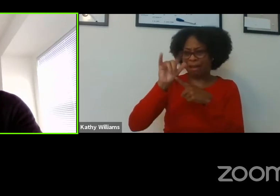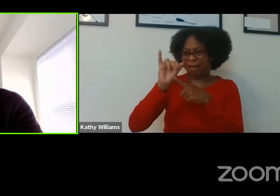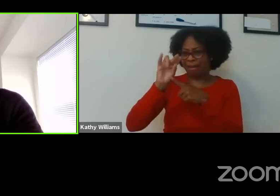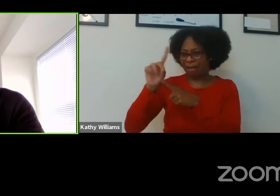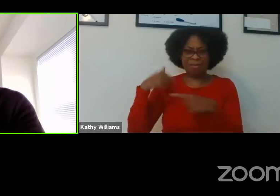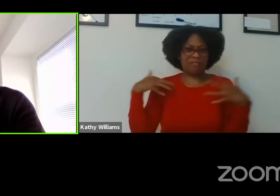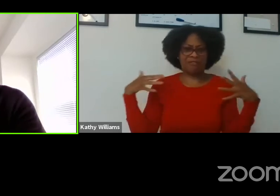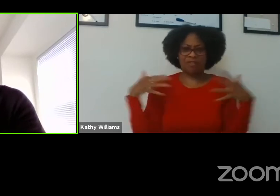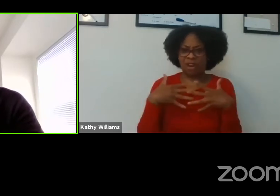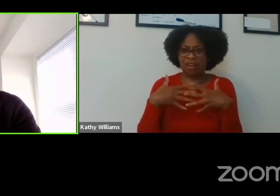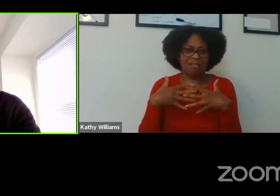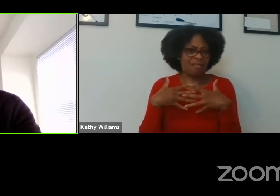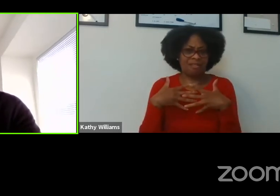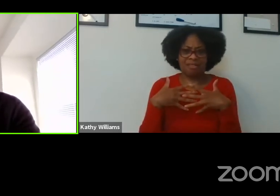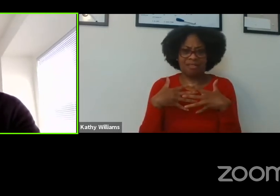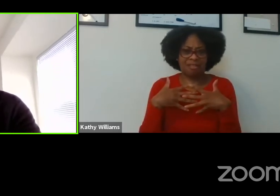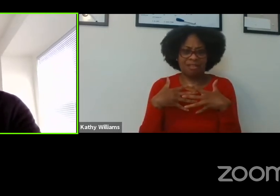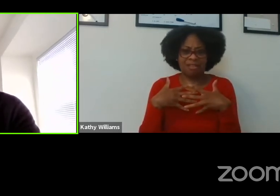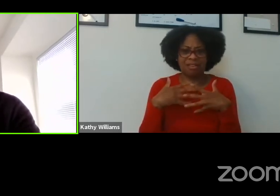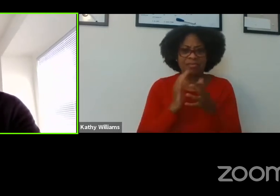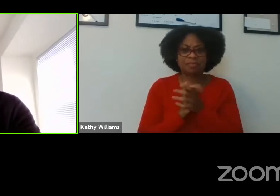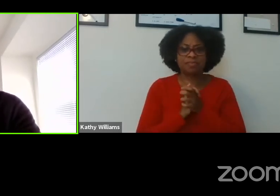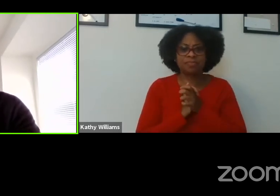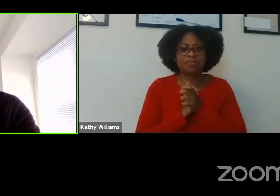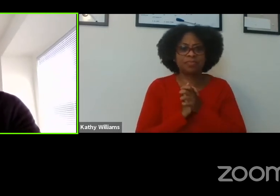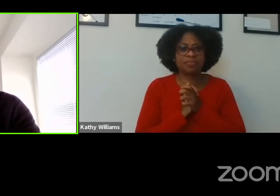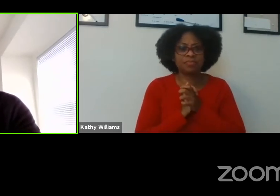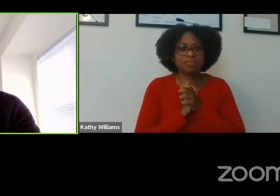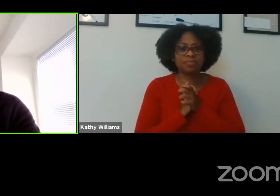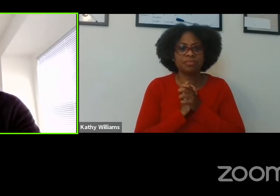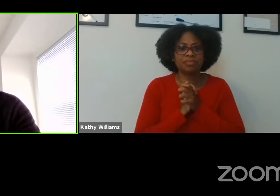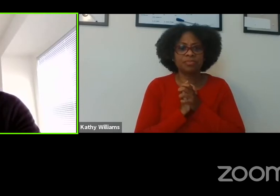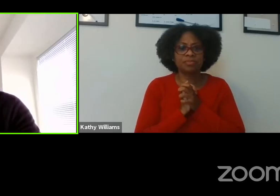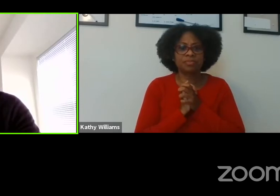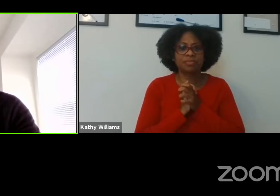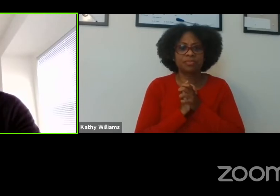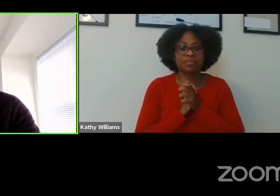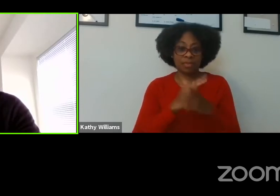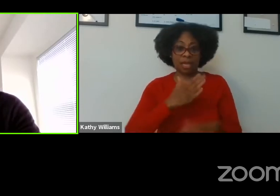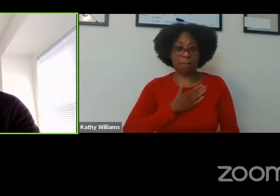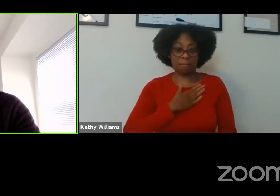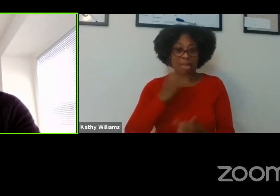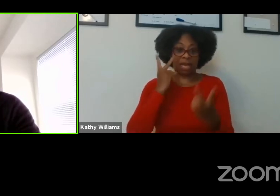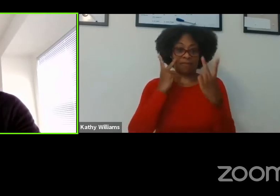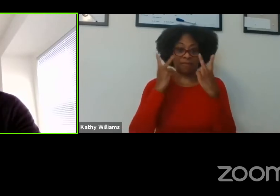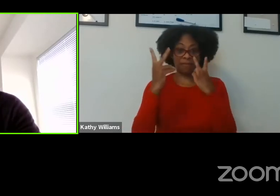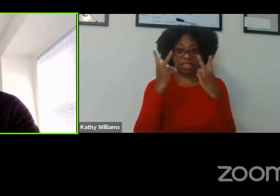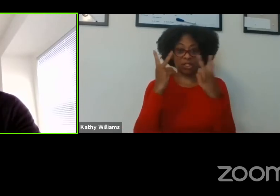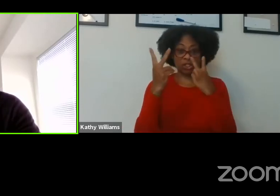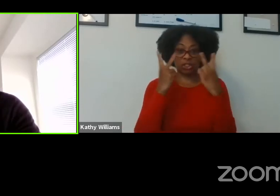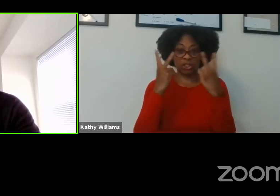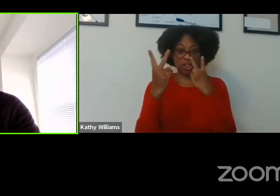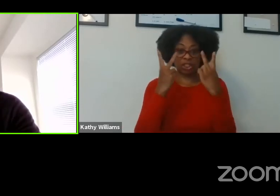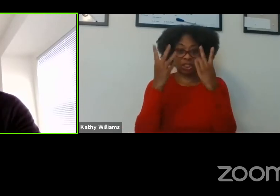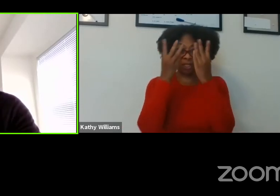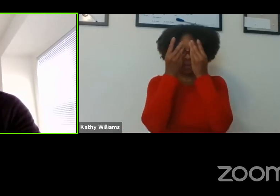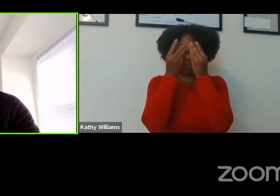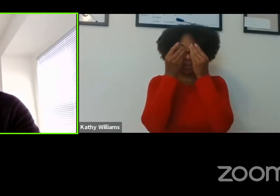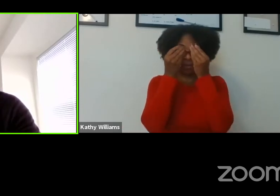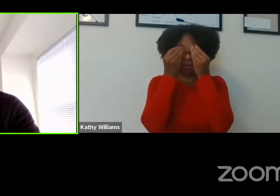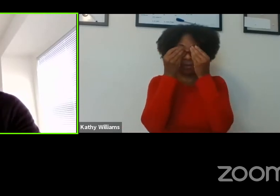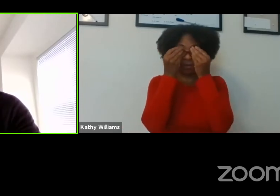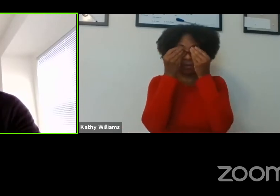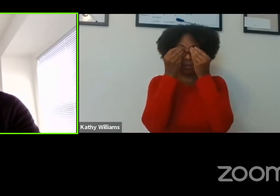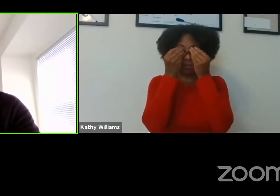So my vision ended up completely leaving.